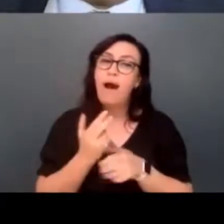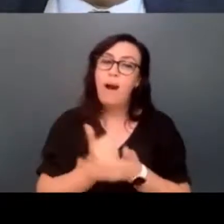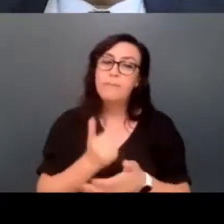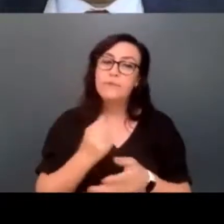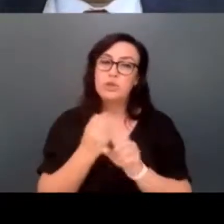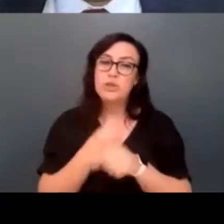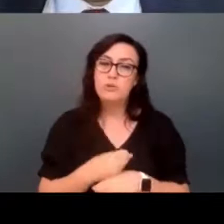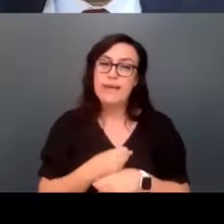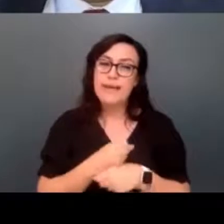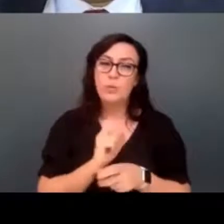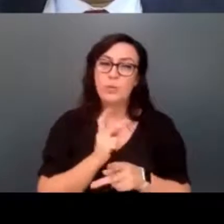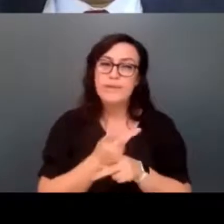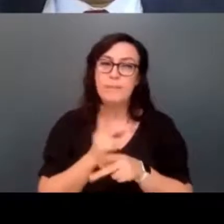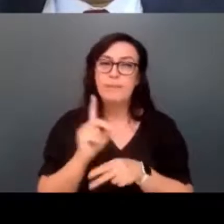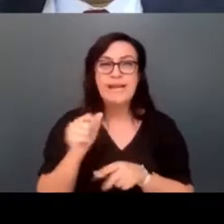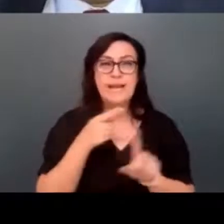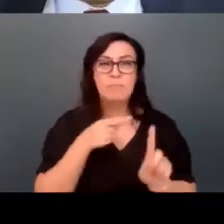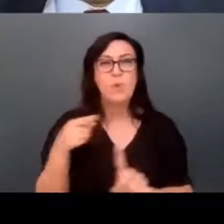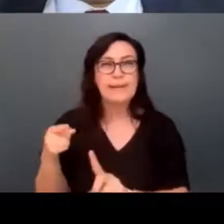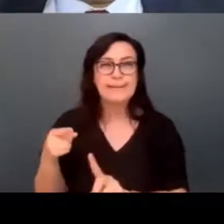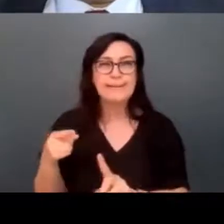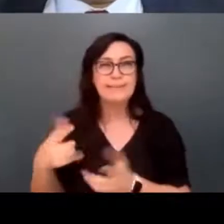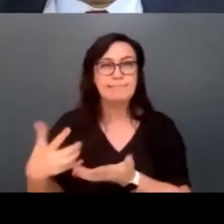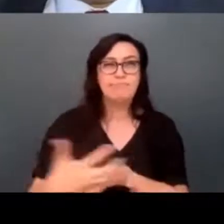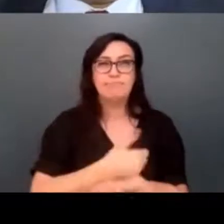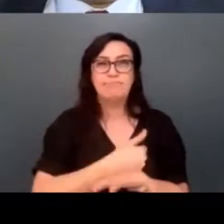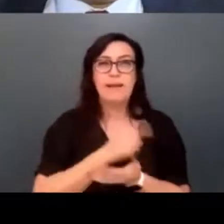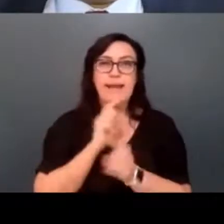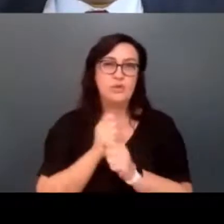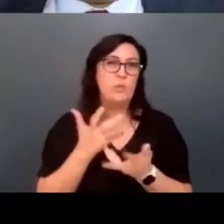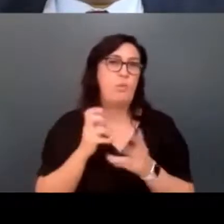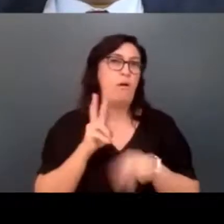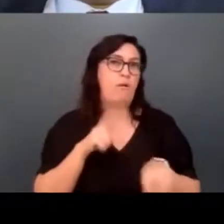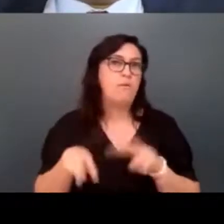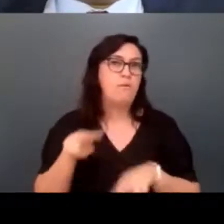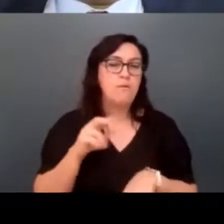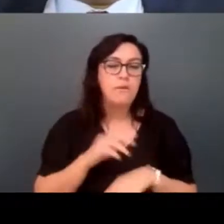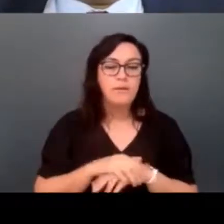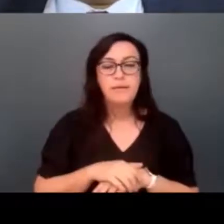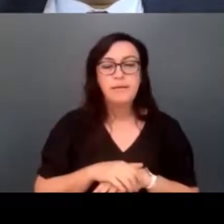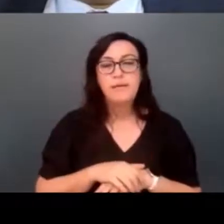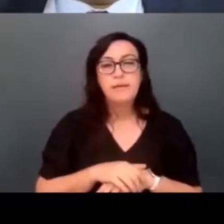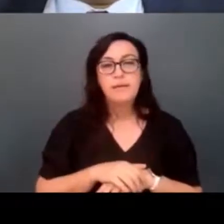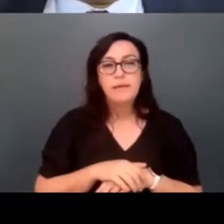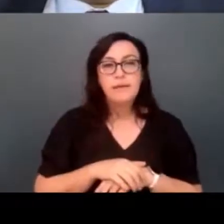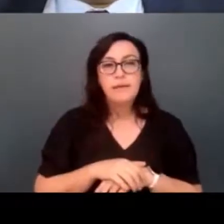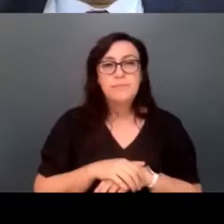data points that you actually want to look at. And I think this is particularly